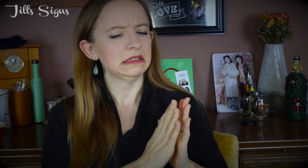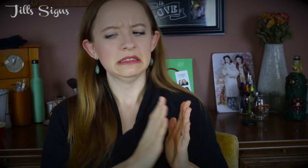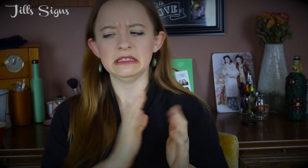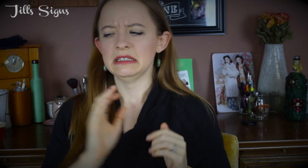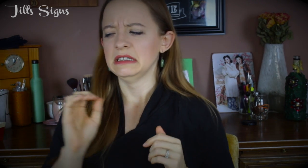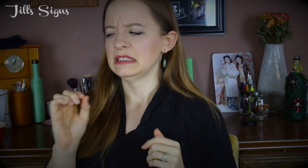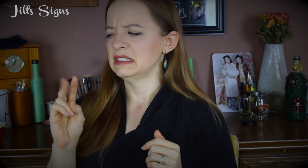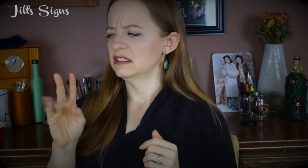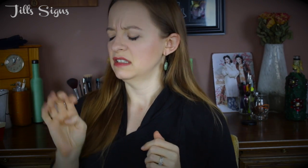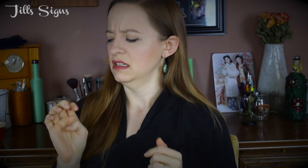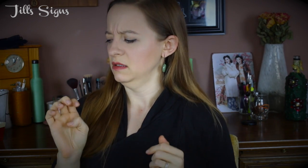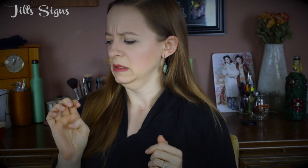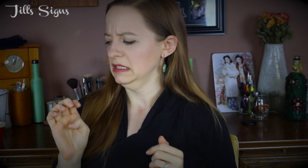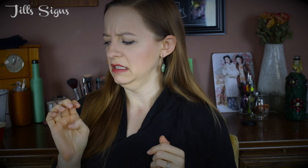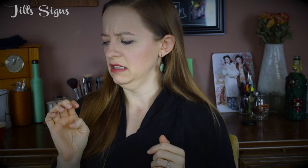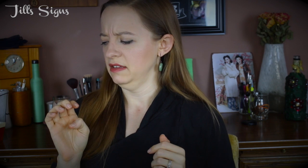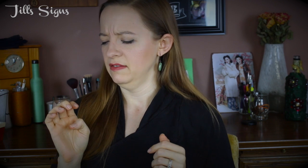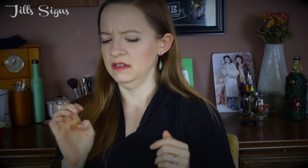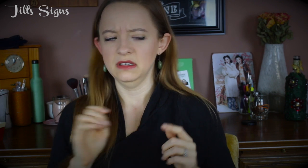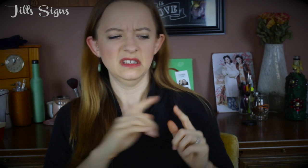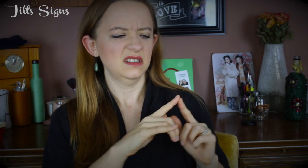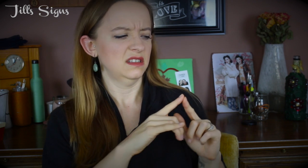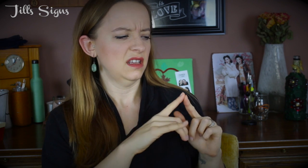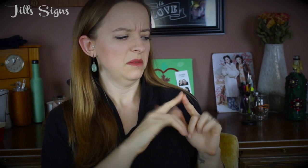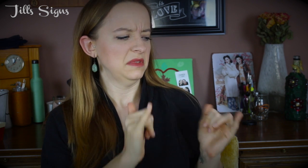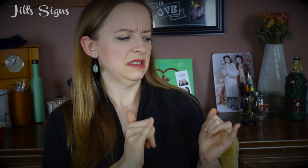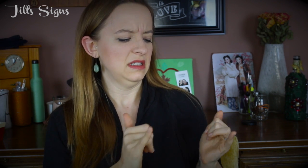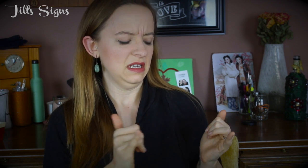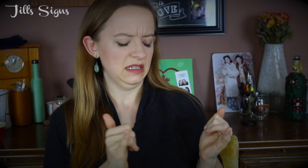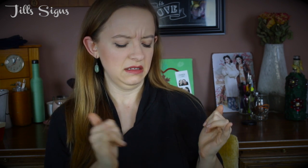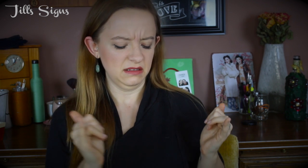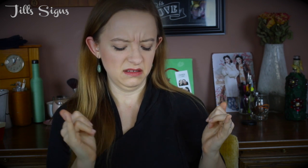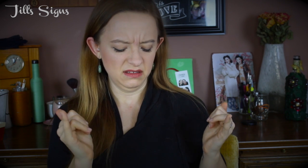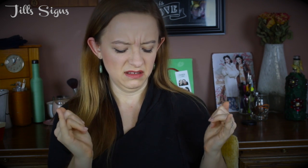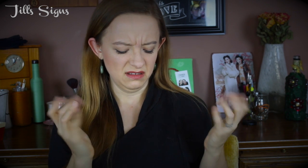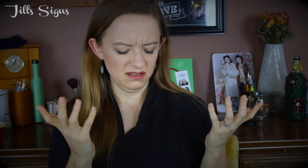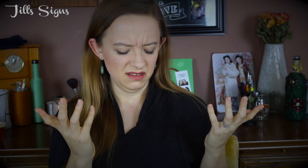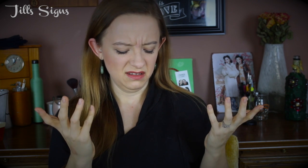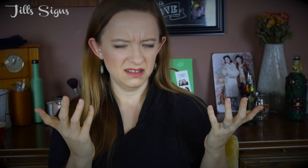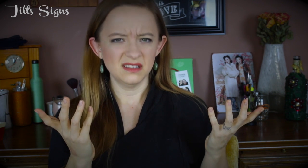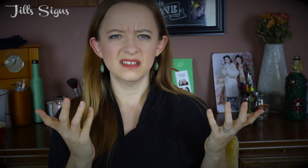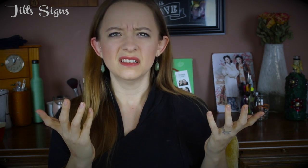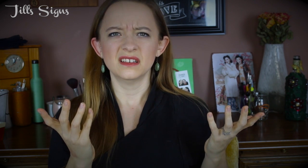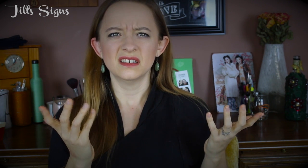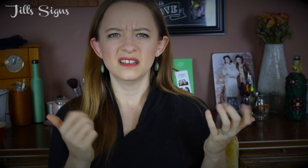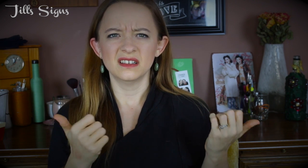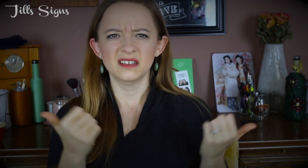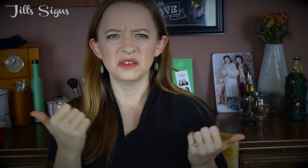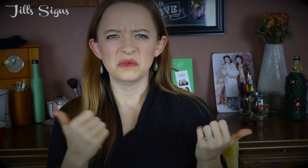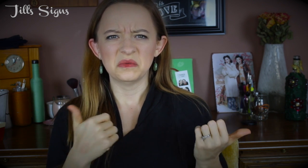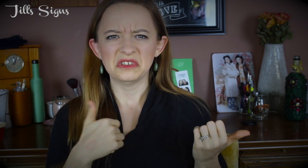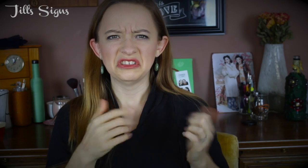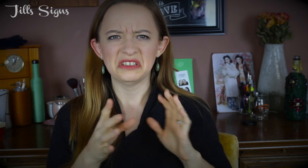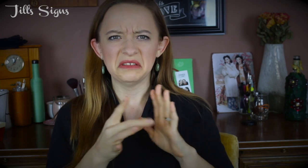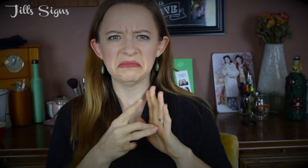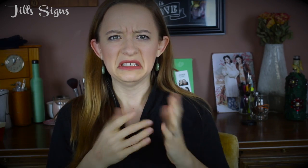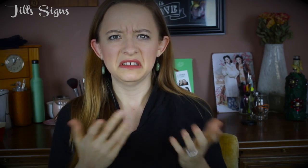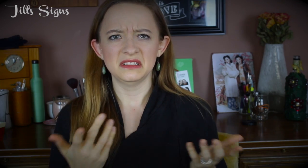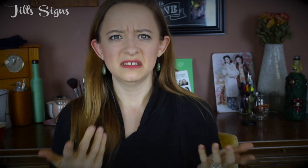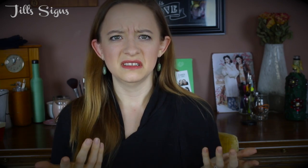consecutive... simultaneous.... which one do I pick?